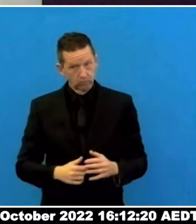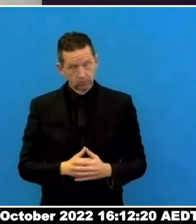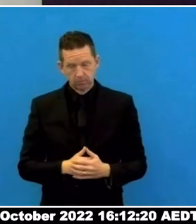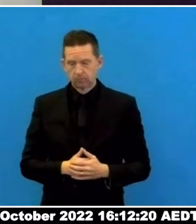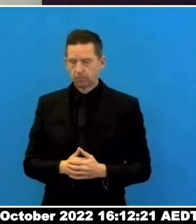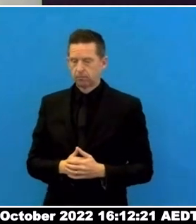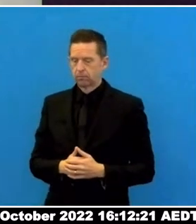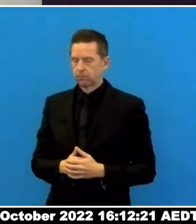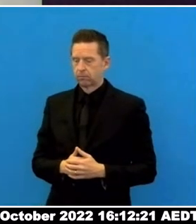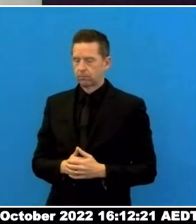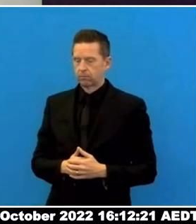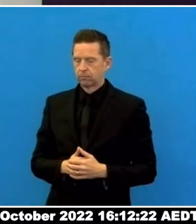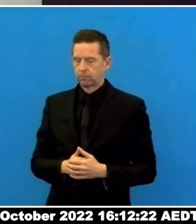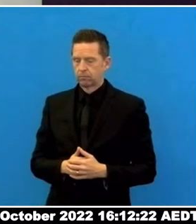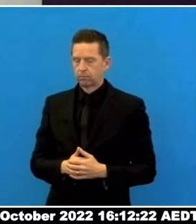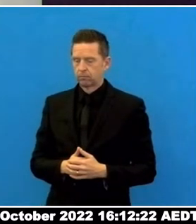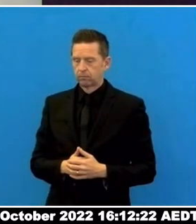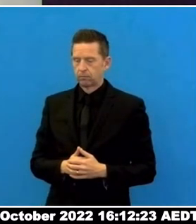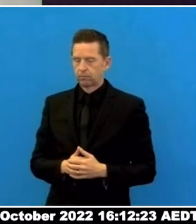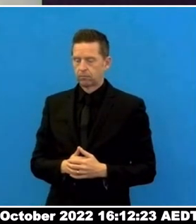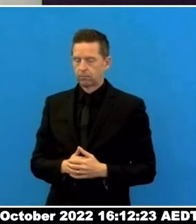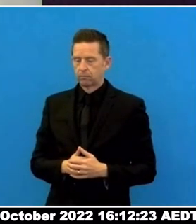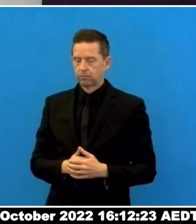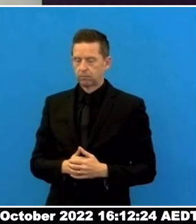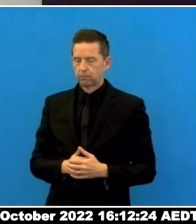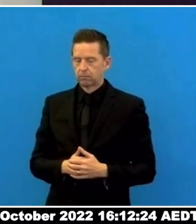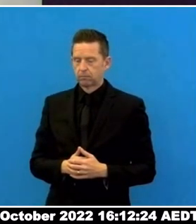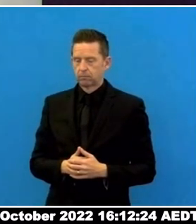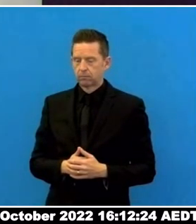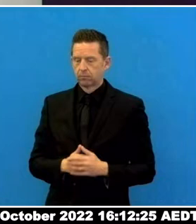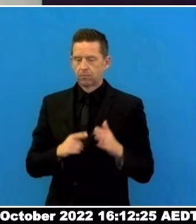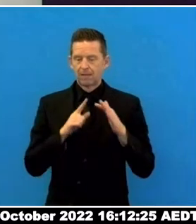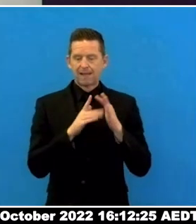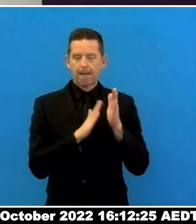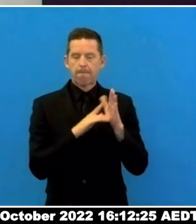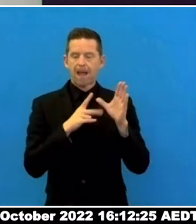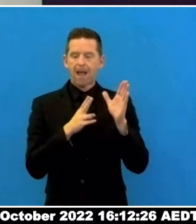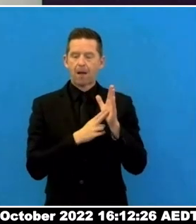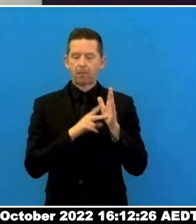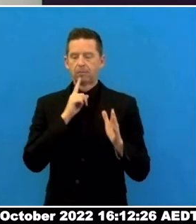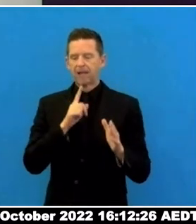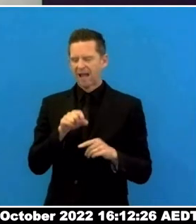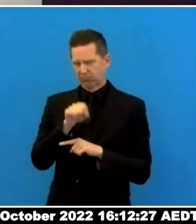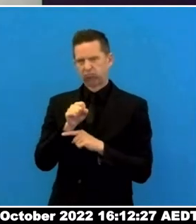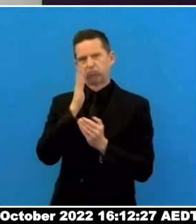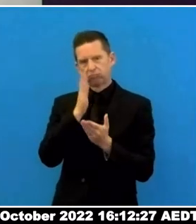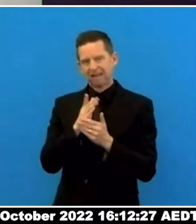Definitely, yes, for mental health, about the drugs as well.